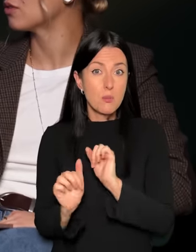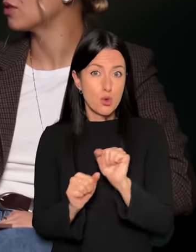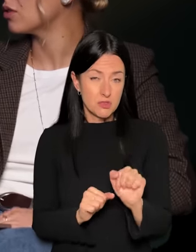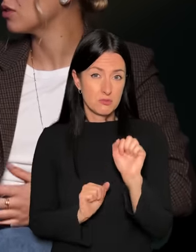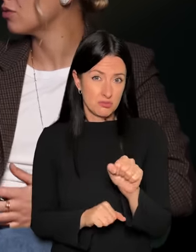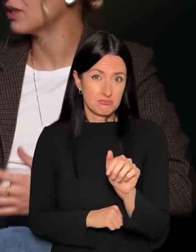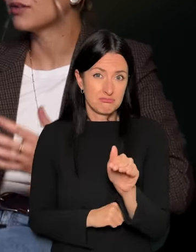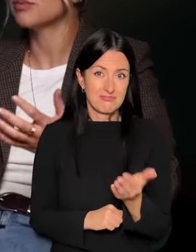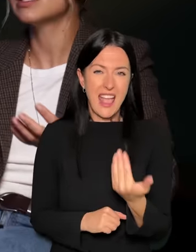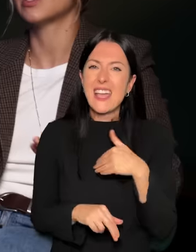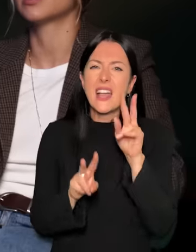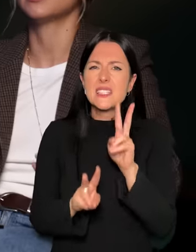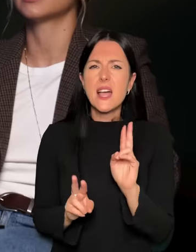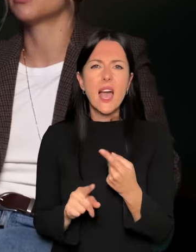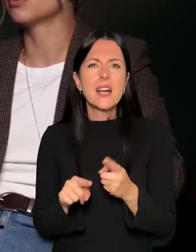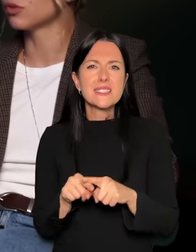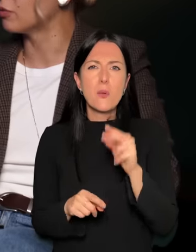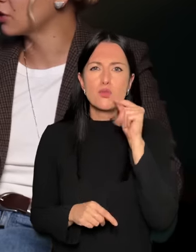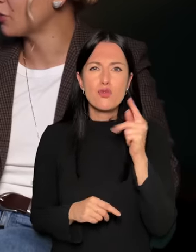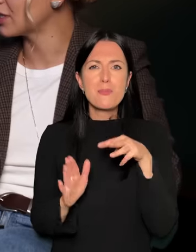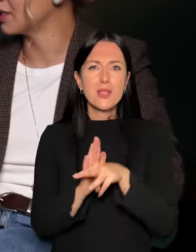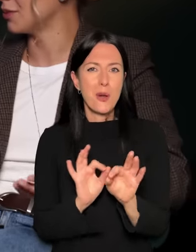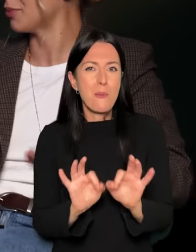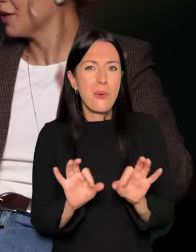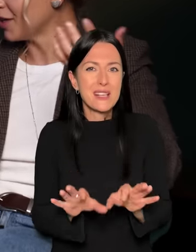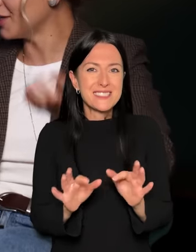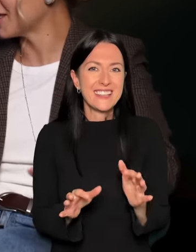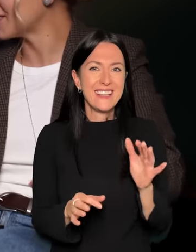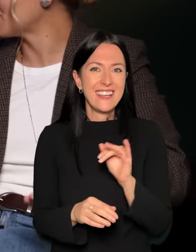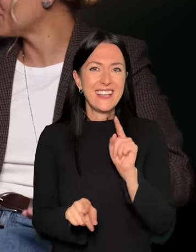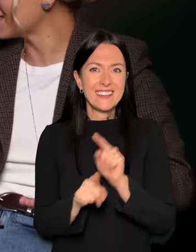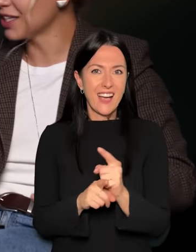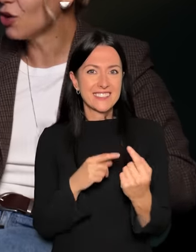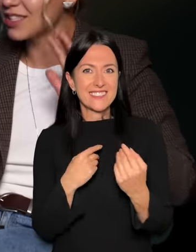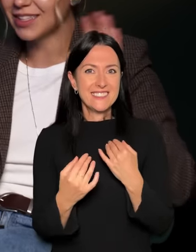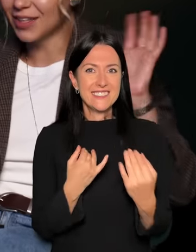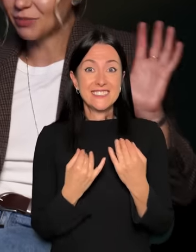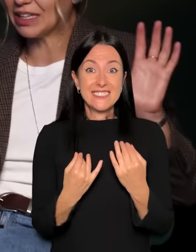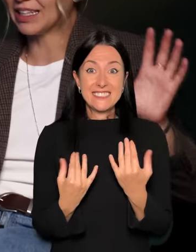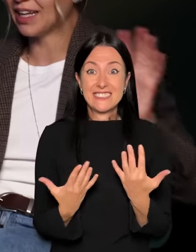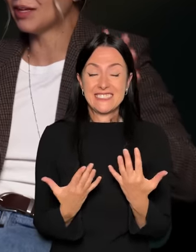Of course, I don't know how to explain this to a guy in the subway, for example, standing with him, having a dialogue – that's also a question.